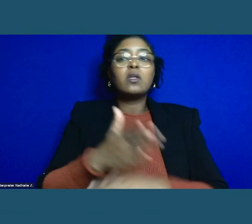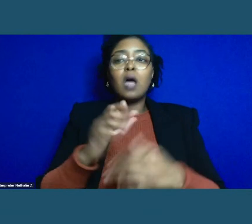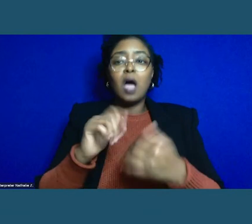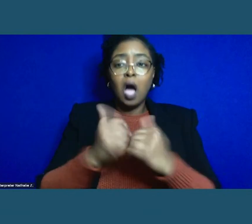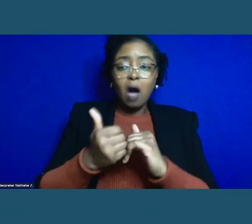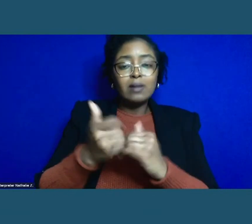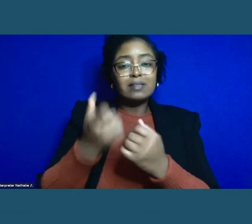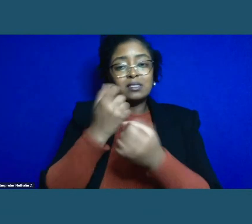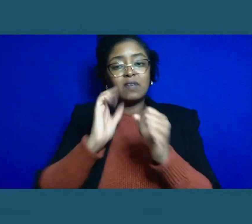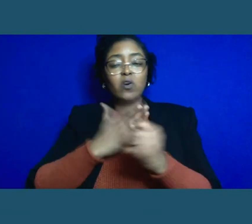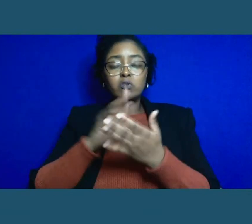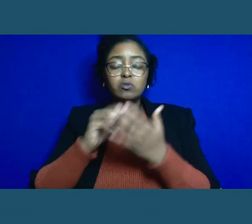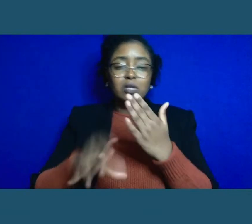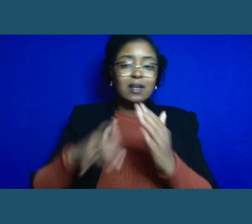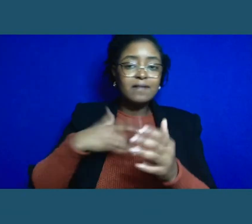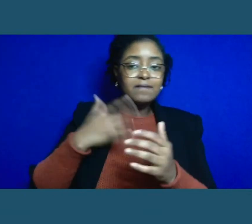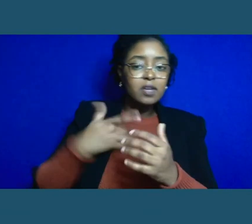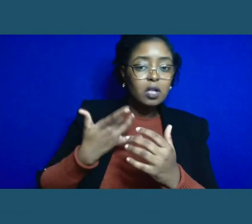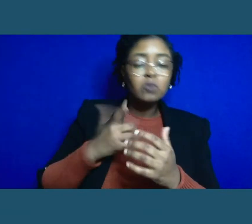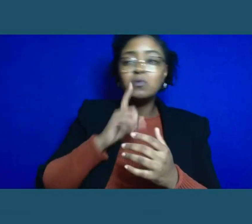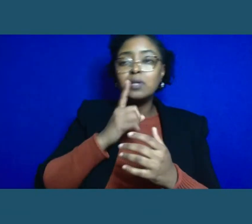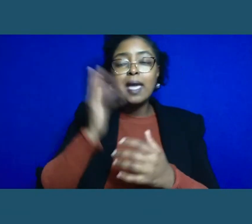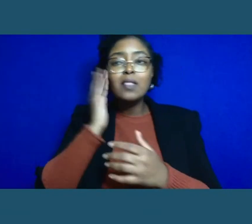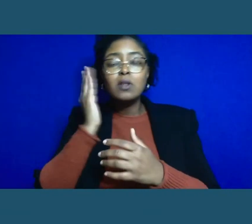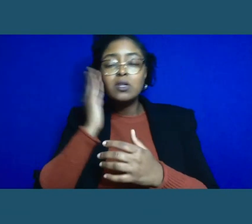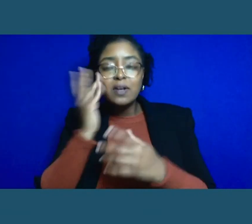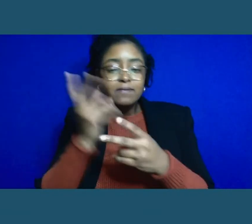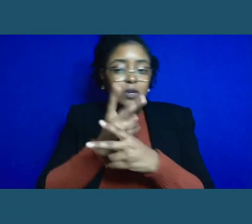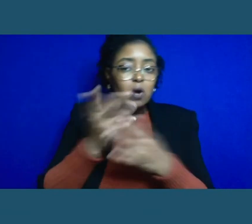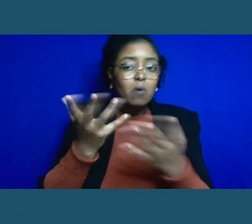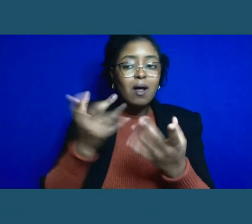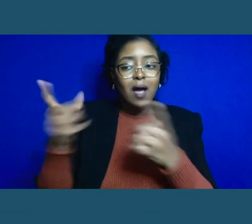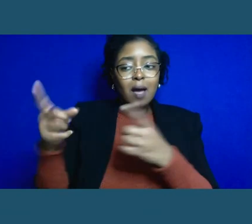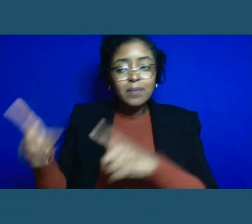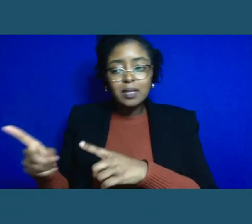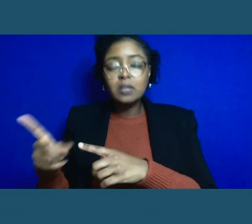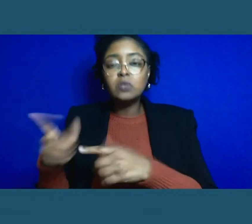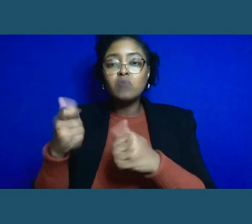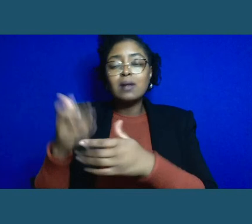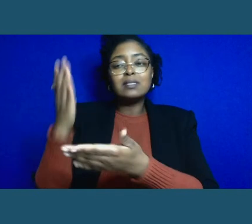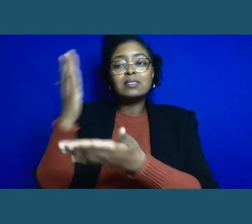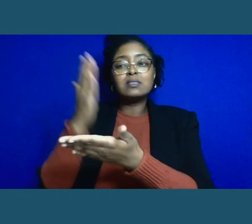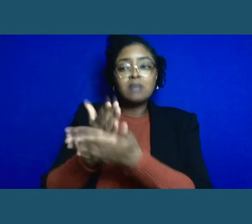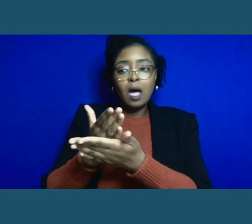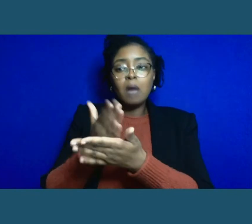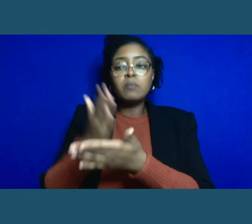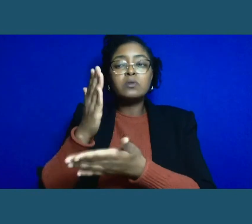the level of safety that our students feel and to really be